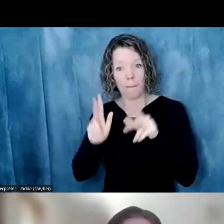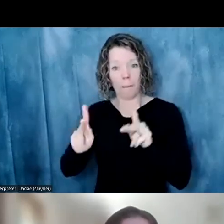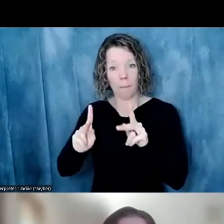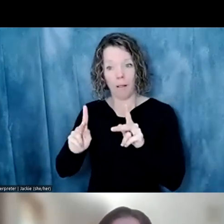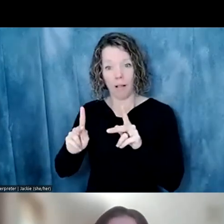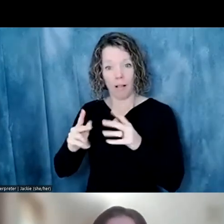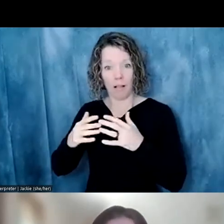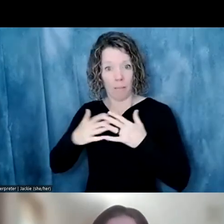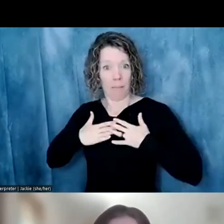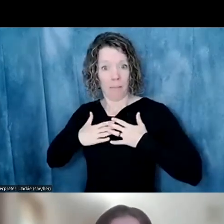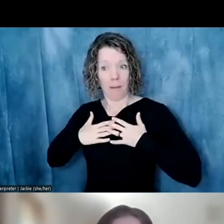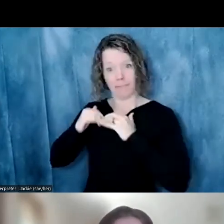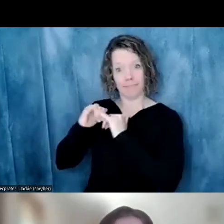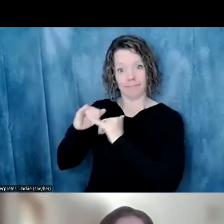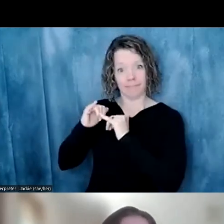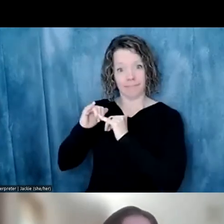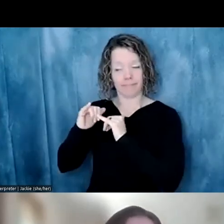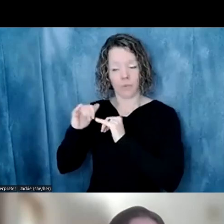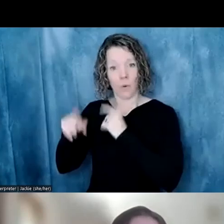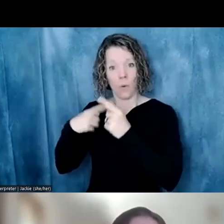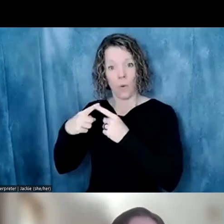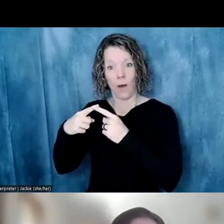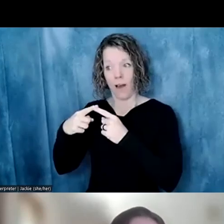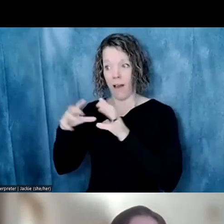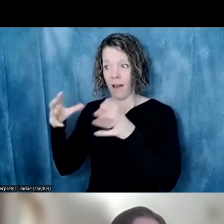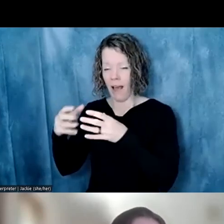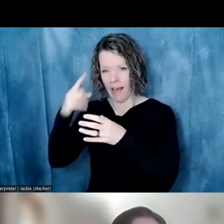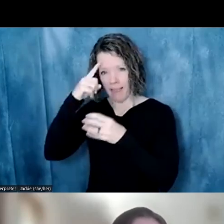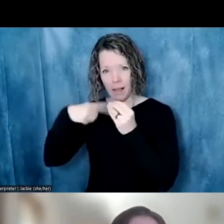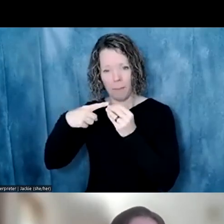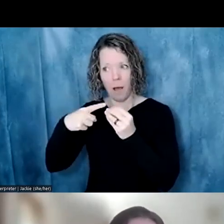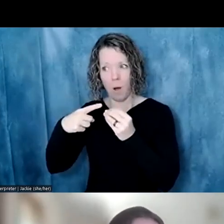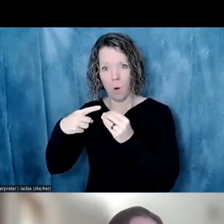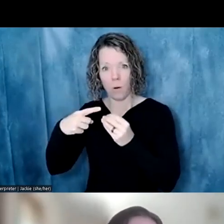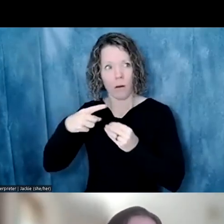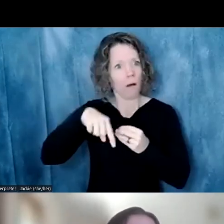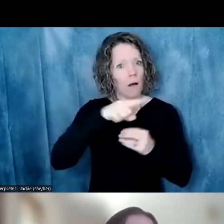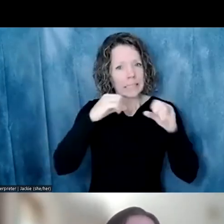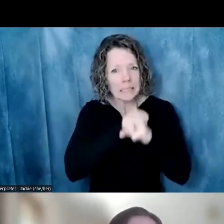with the population that I belong to, one of the first things that comes into my into my head is,